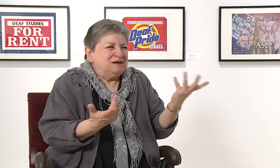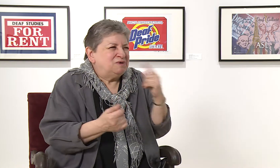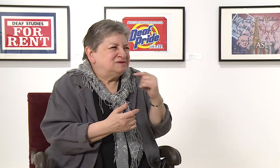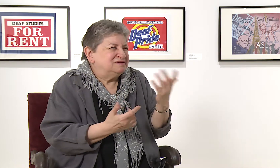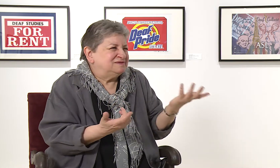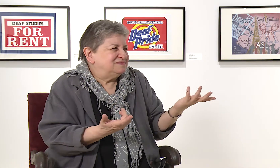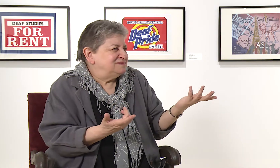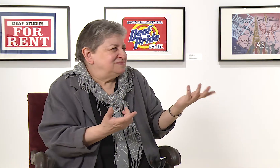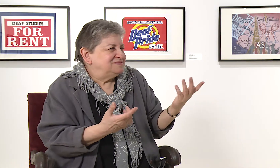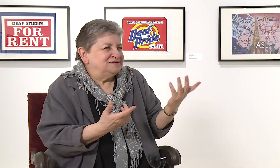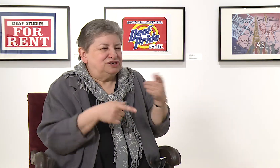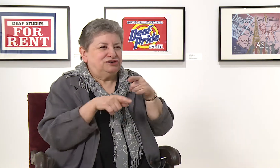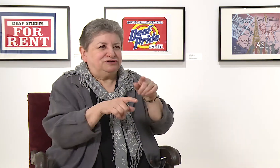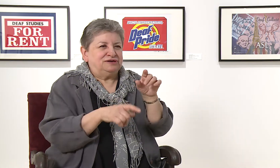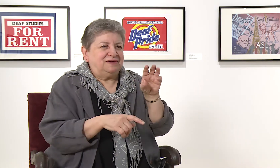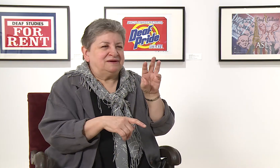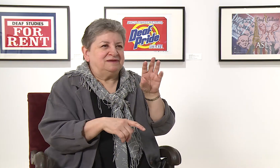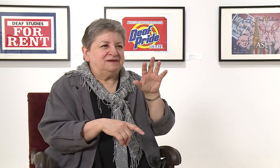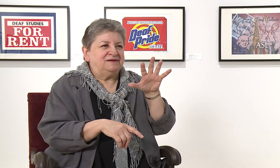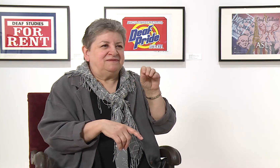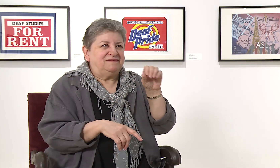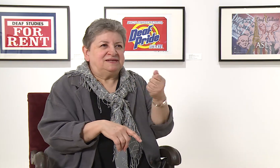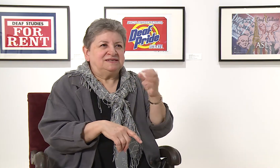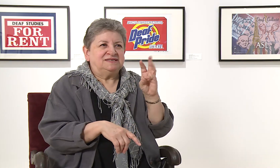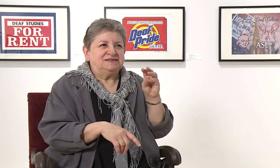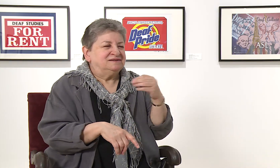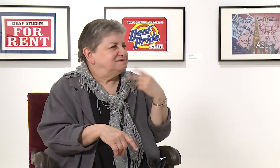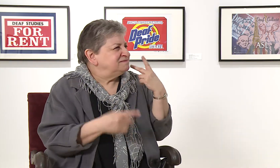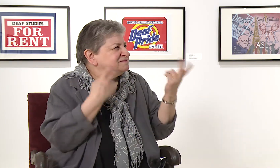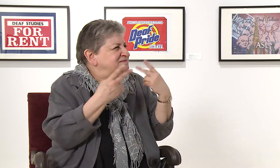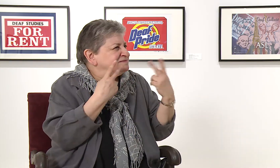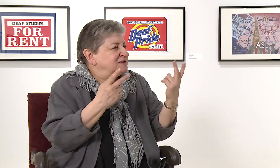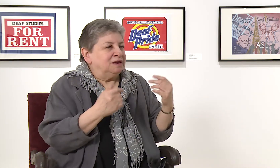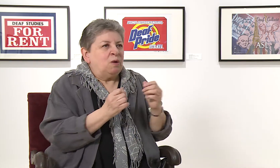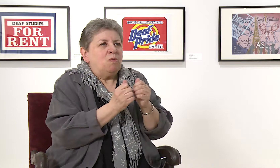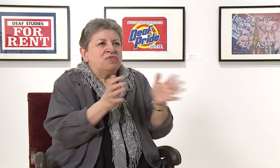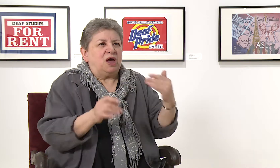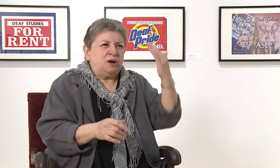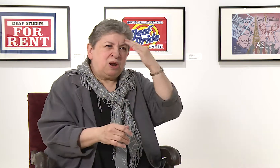well before I moved to D.C. or to New York City. In the fifties and sixties,